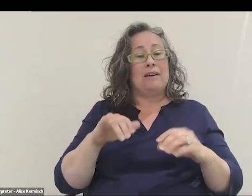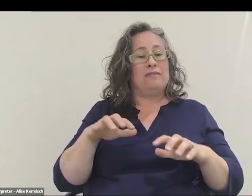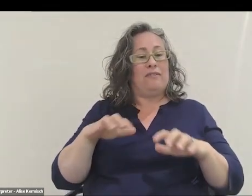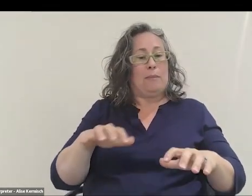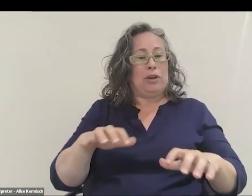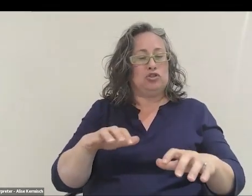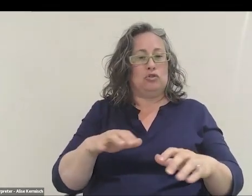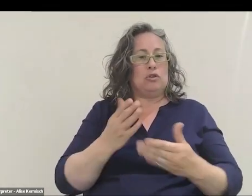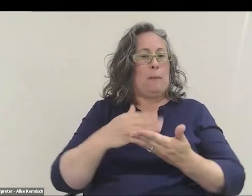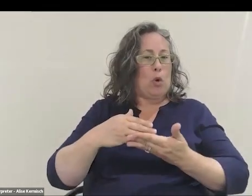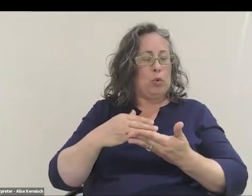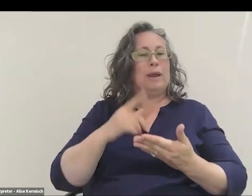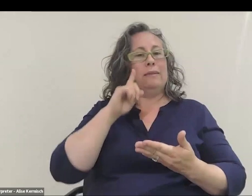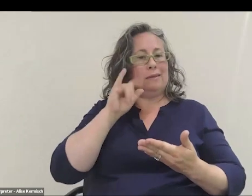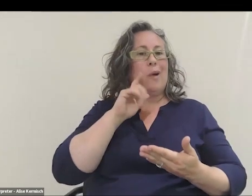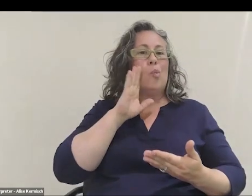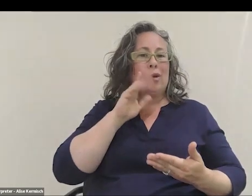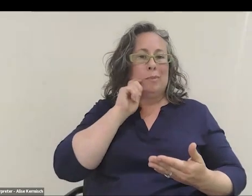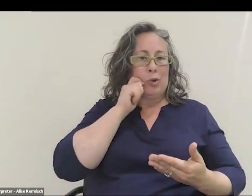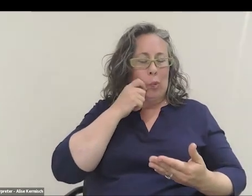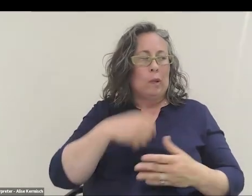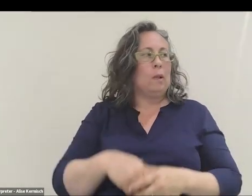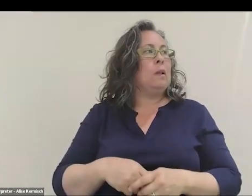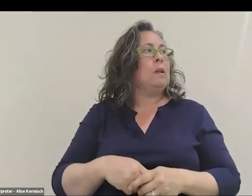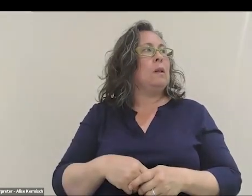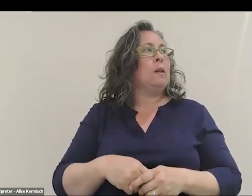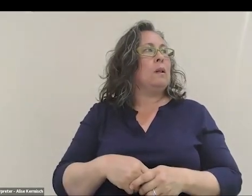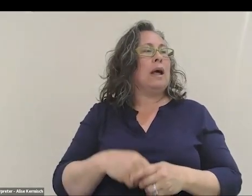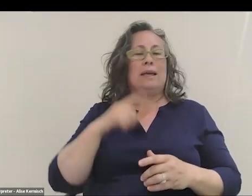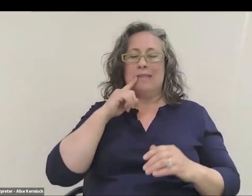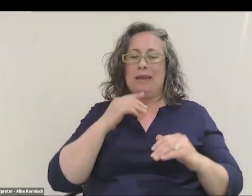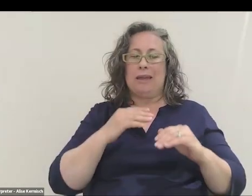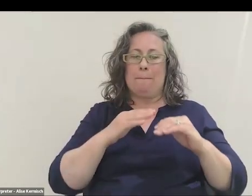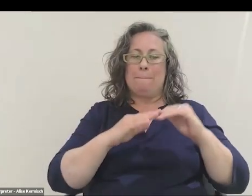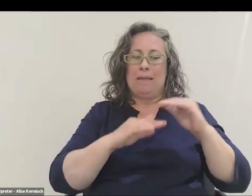I think that would be really cool. Just building upon things like this